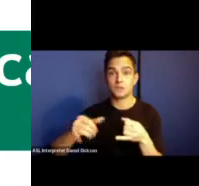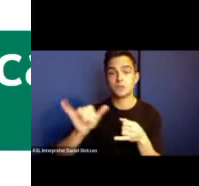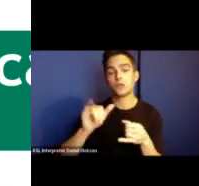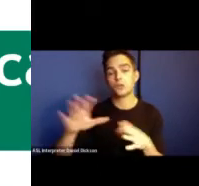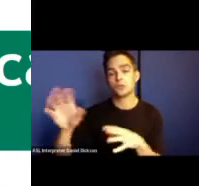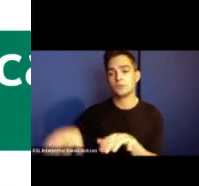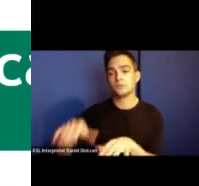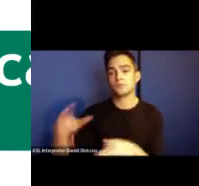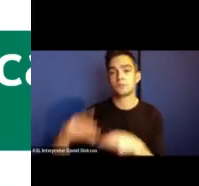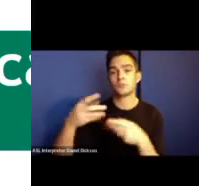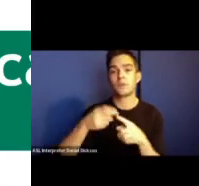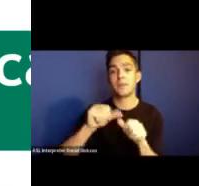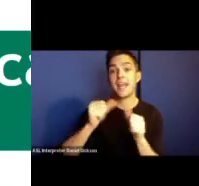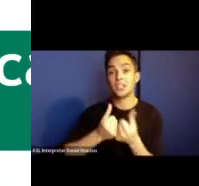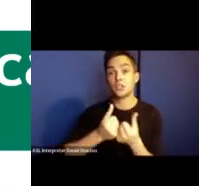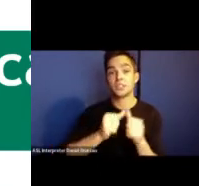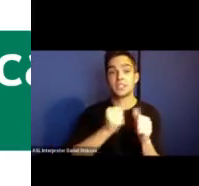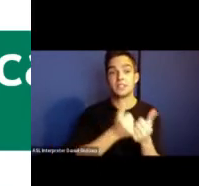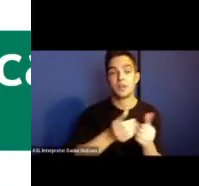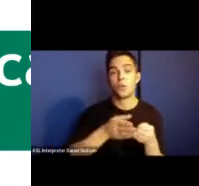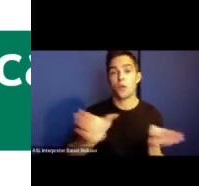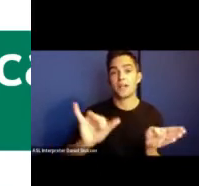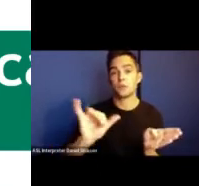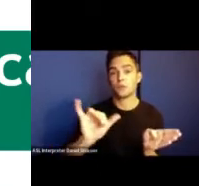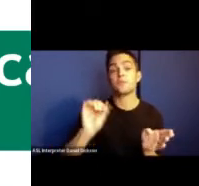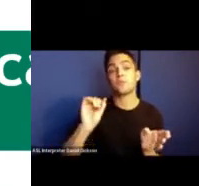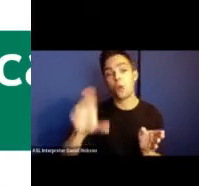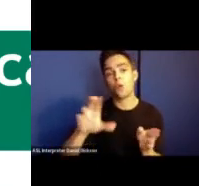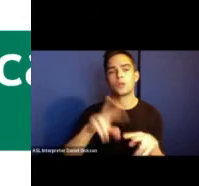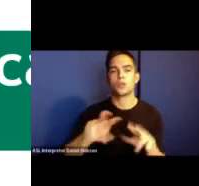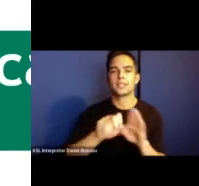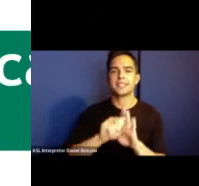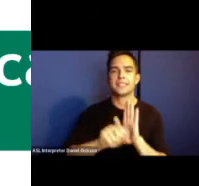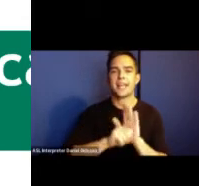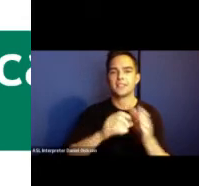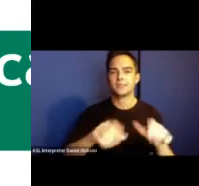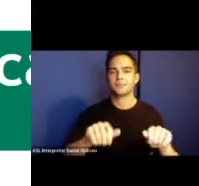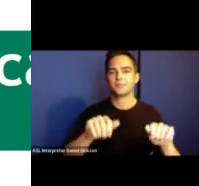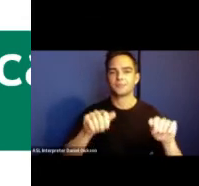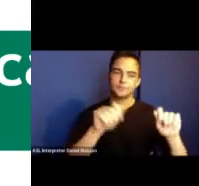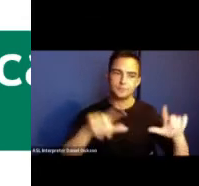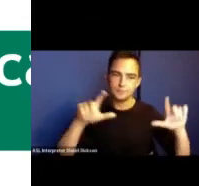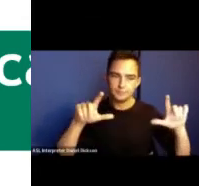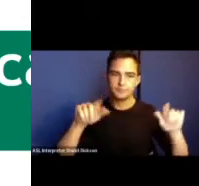agency, agency wide basis, or we could look at the state. So one of the biggest selling points